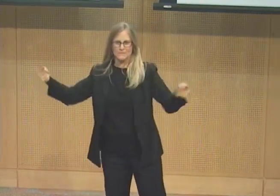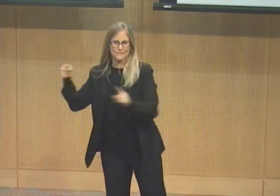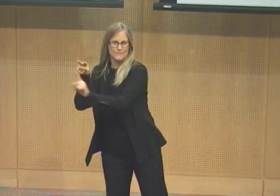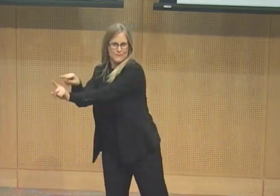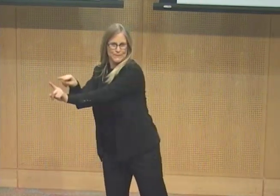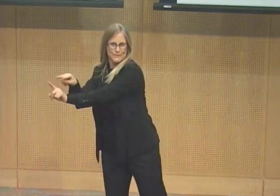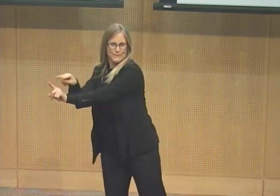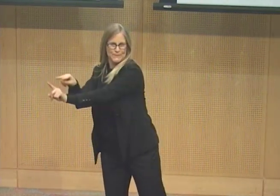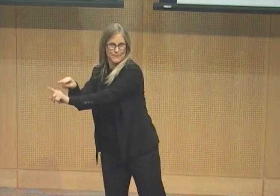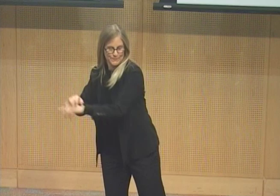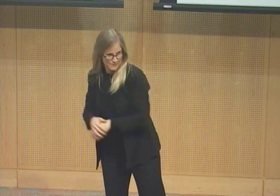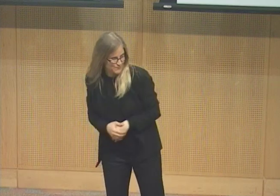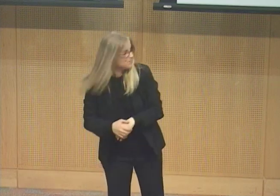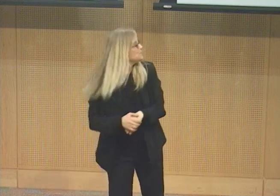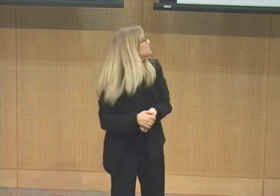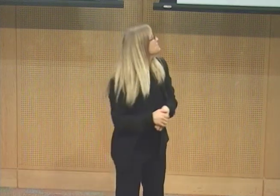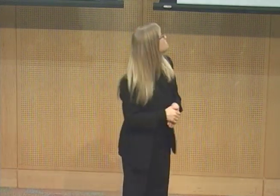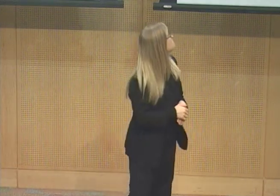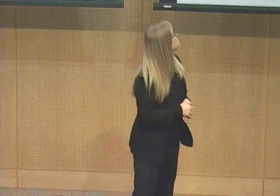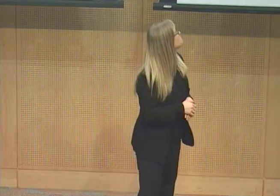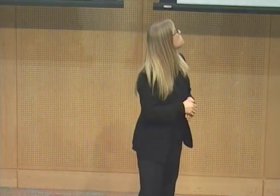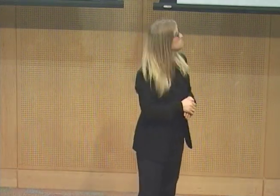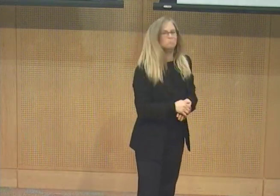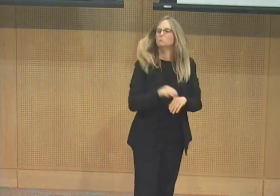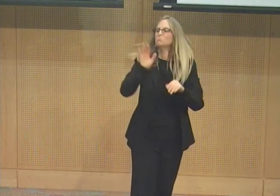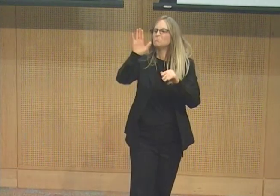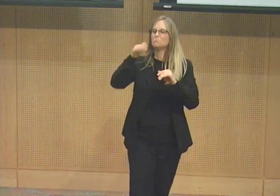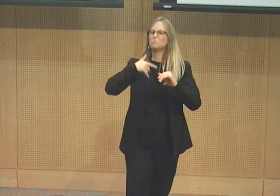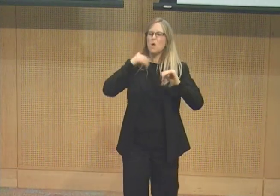as inferred from the analysis that I've done.